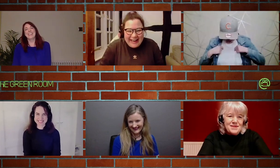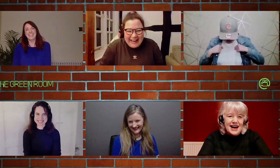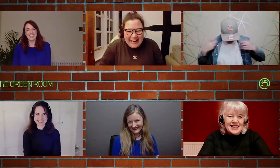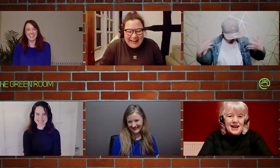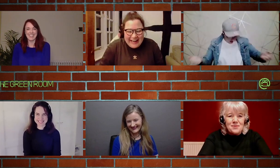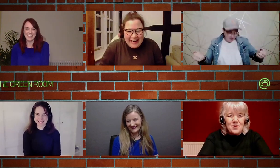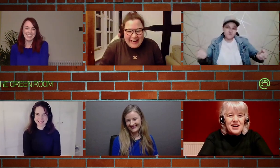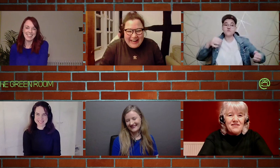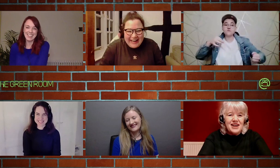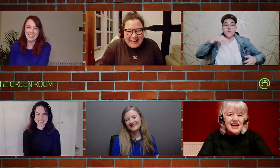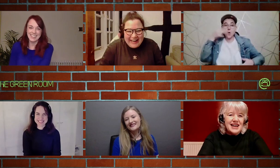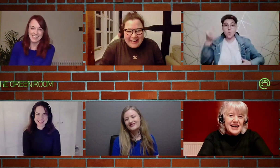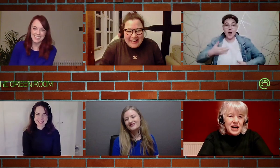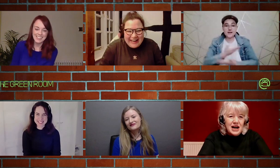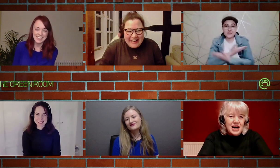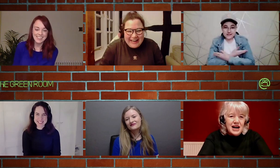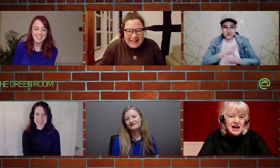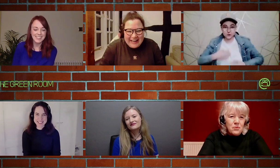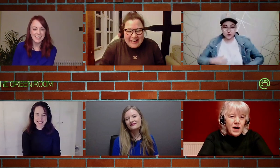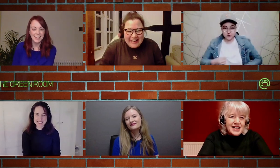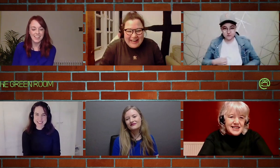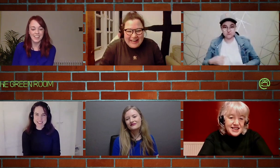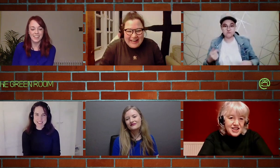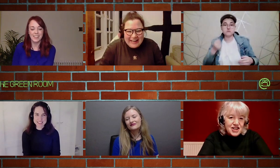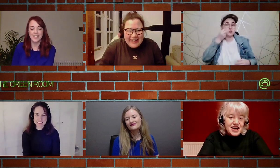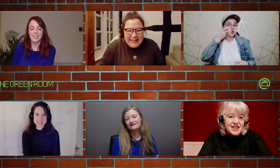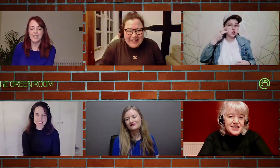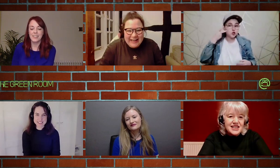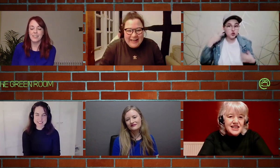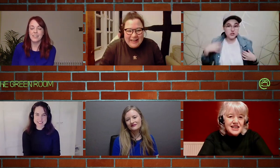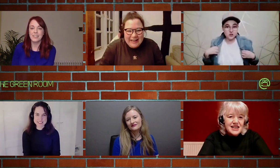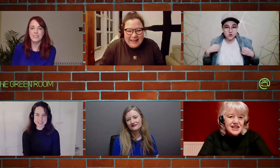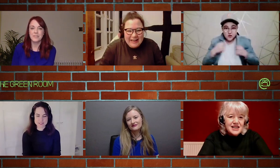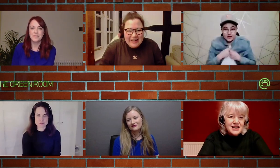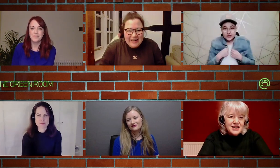I am wearing a white t-shirt.